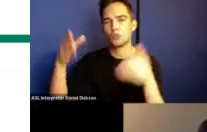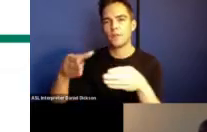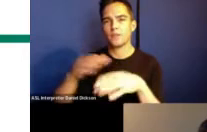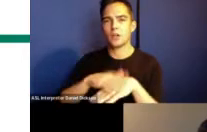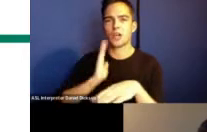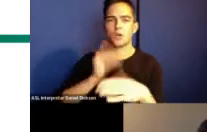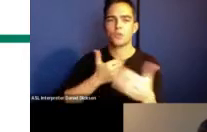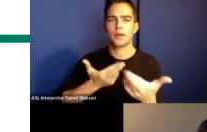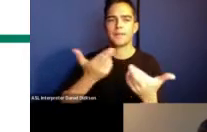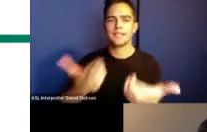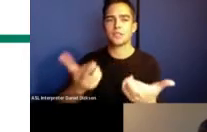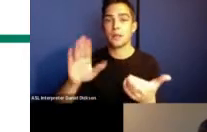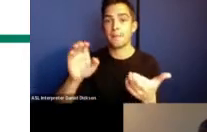believe Becca, did you have anything else to say?